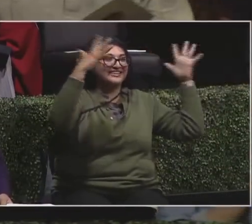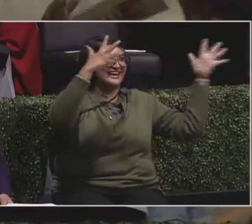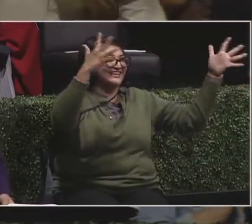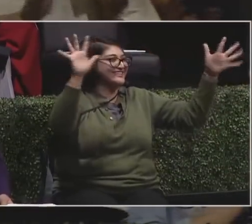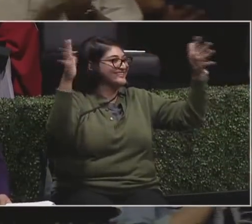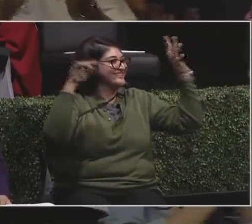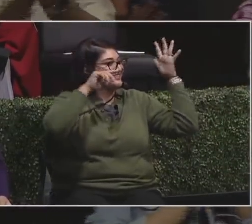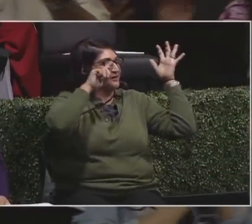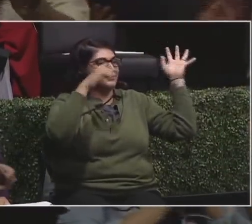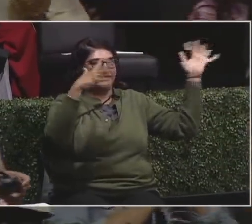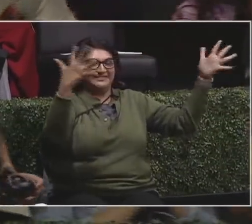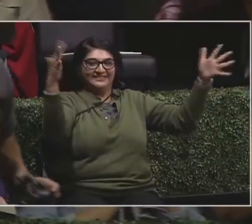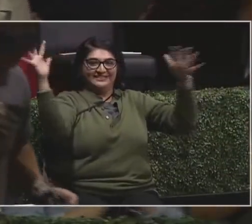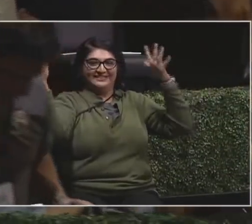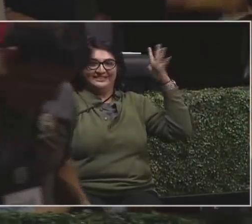GRANDFATHERS, JOIN US.